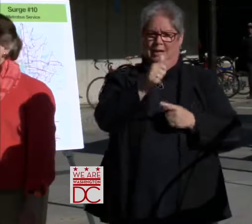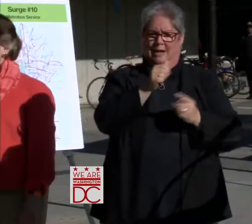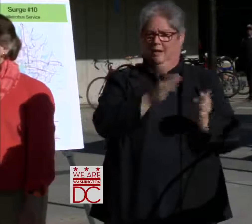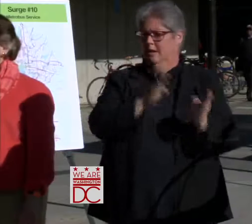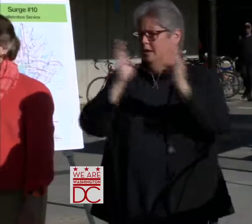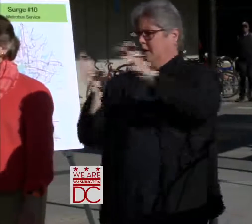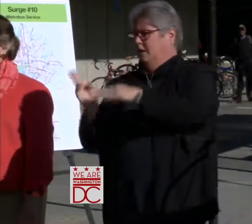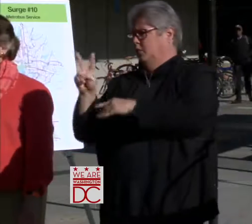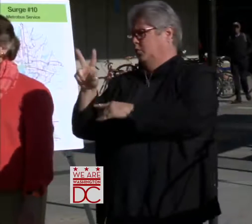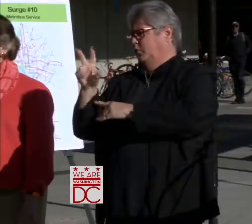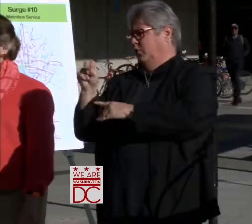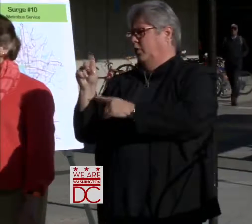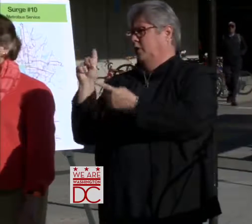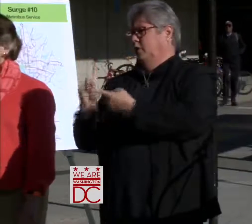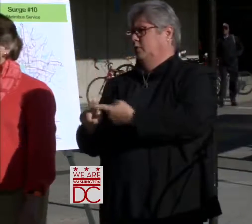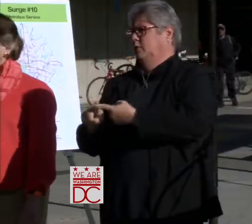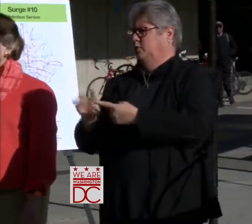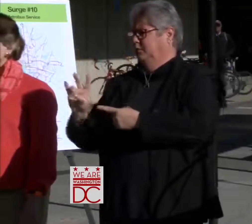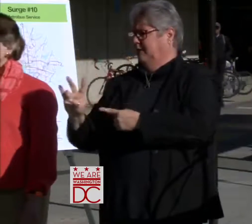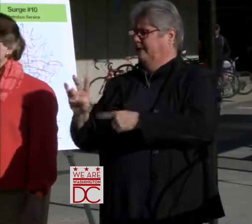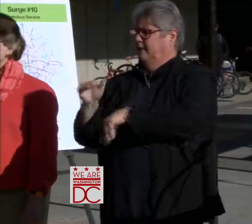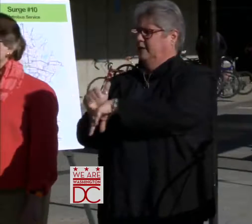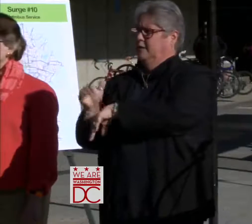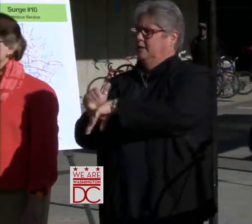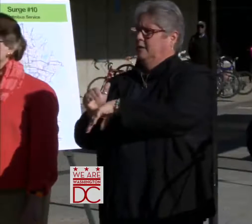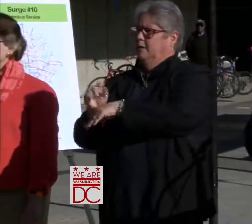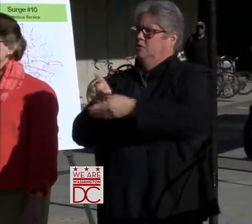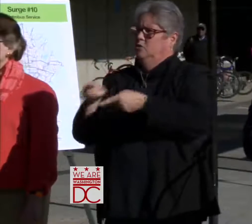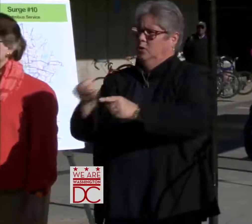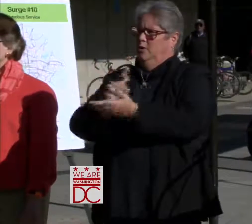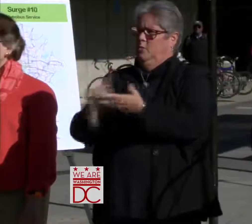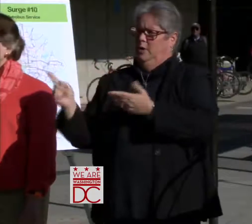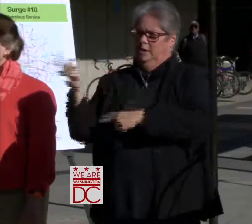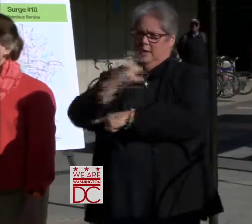30 P.M. TO 7:00 P.M. ON WEEKDAYS.